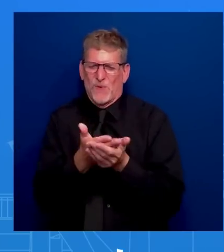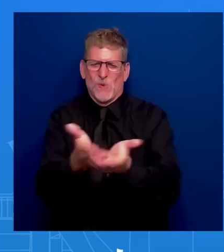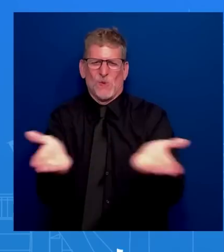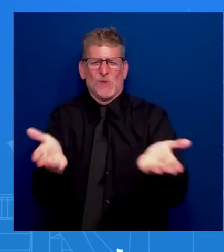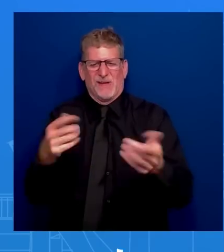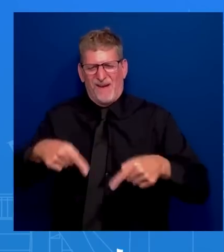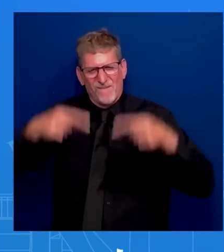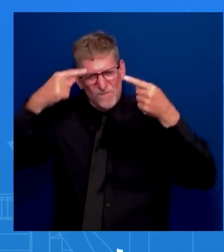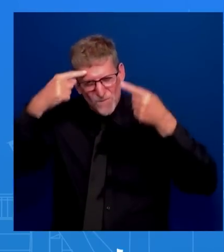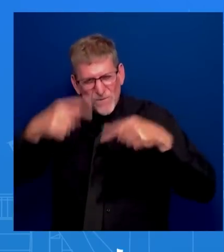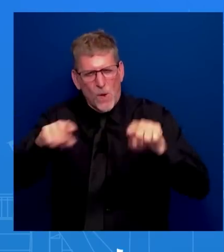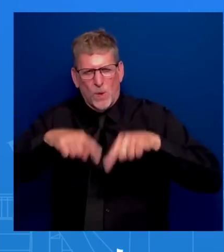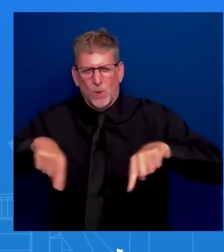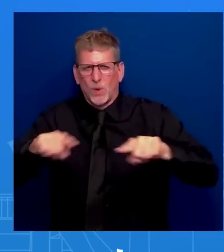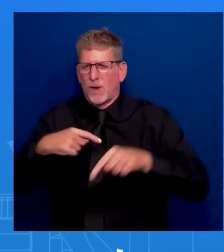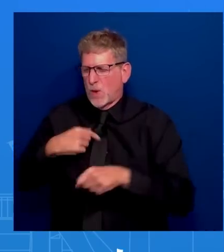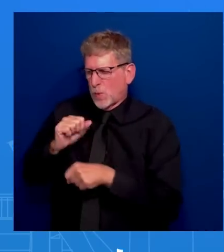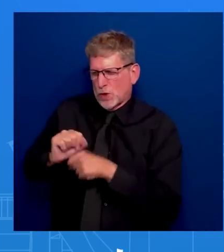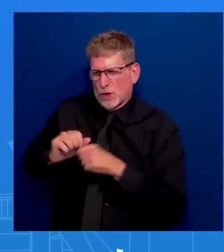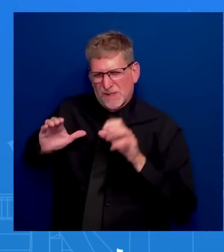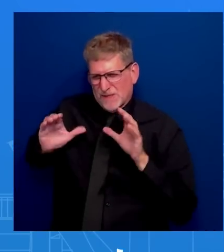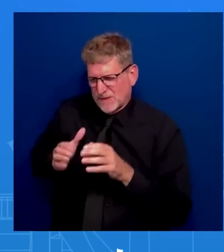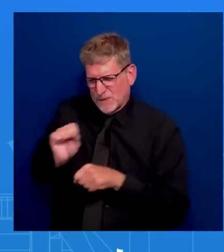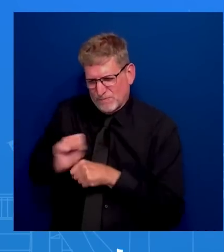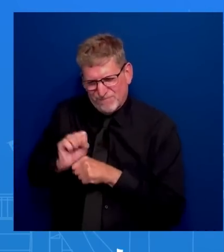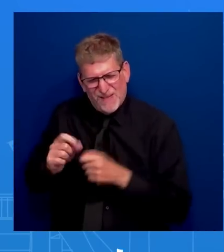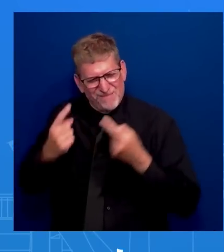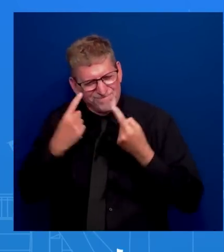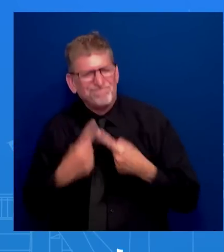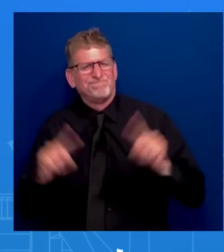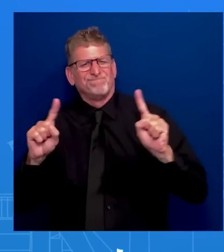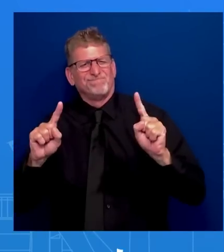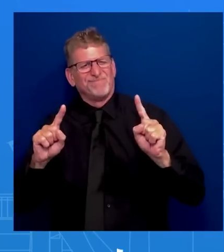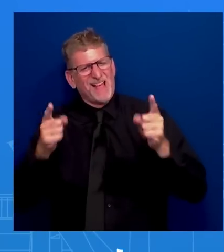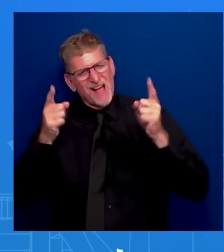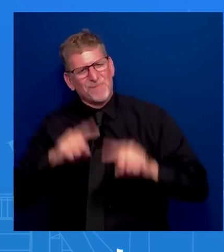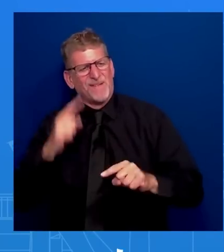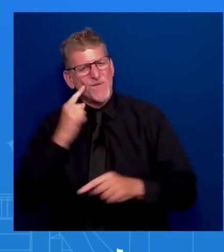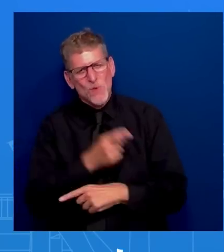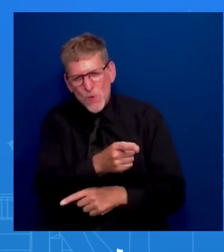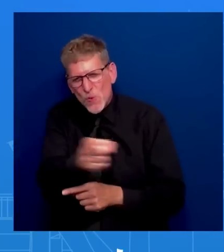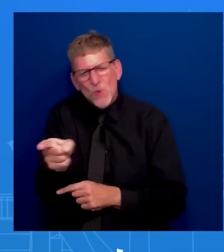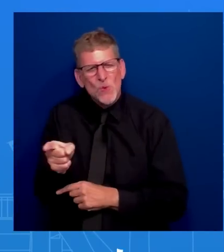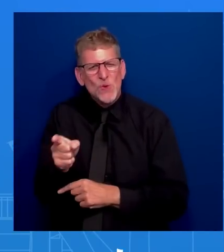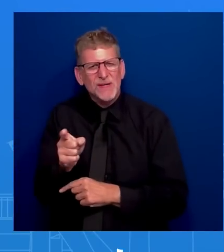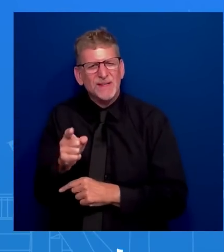And you have congressional Democrats right now in their districts talking about this particular bill and others --